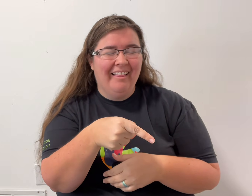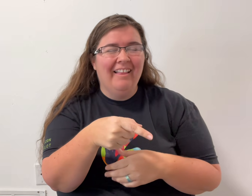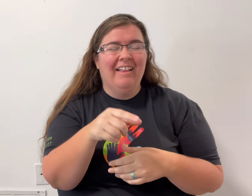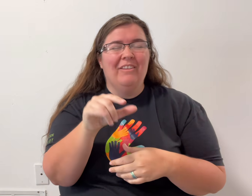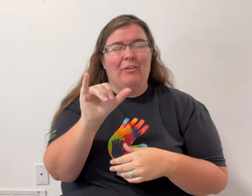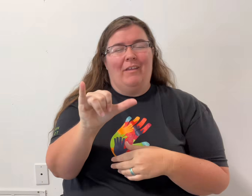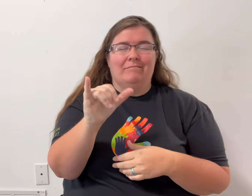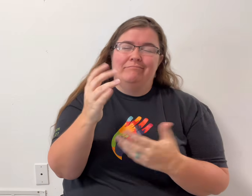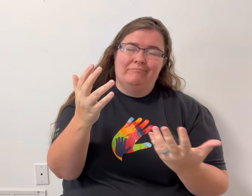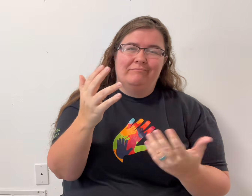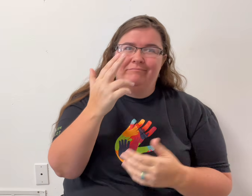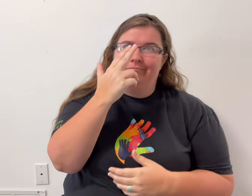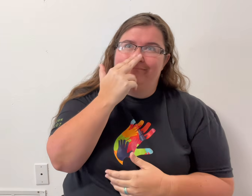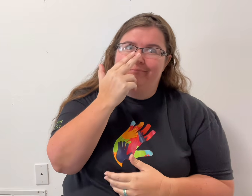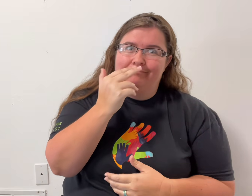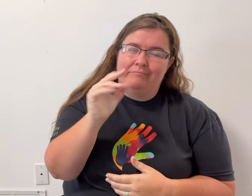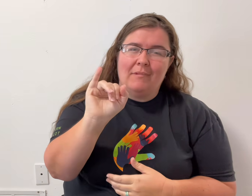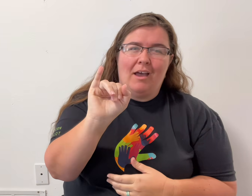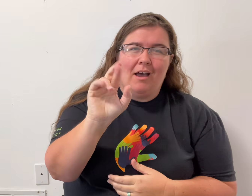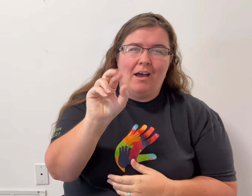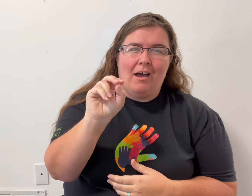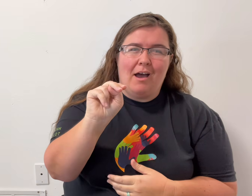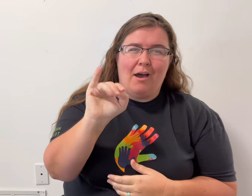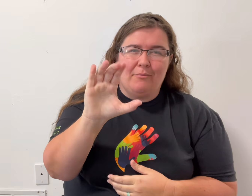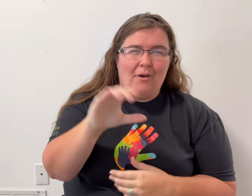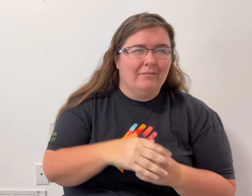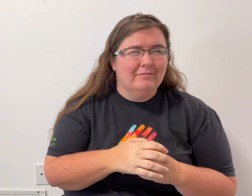That's well, not funny, but ironic.